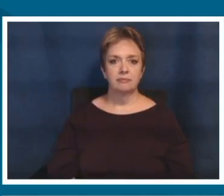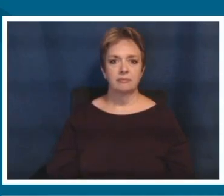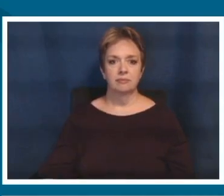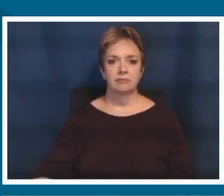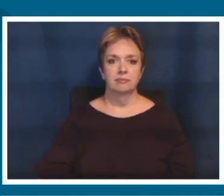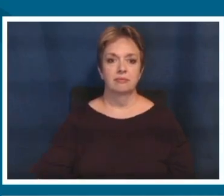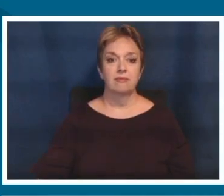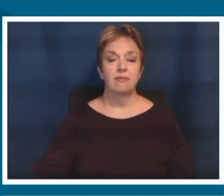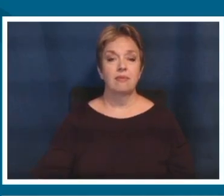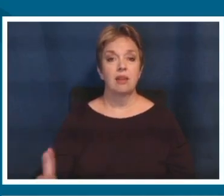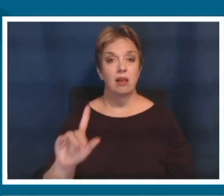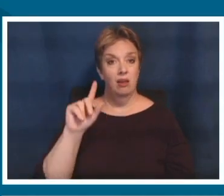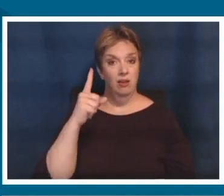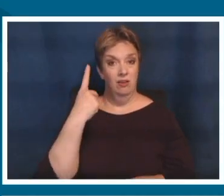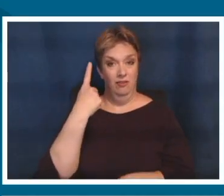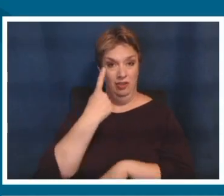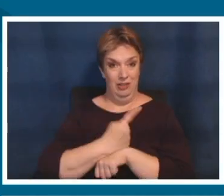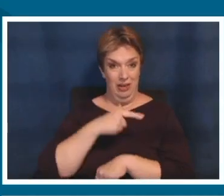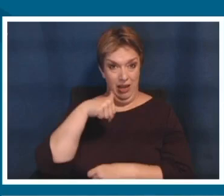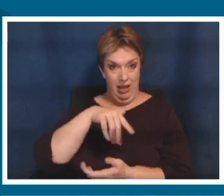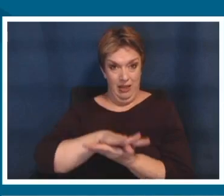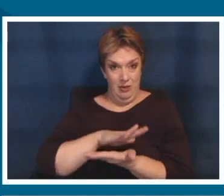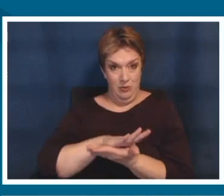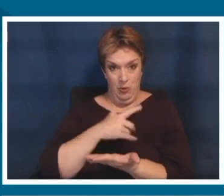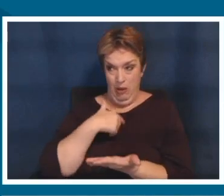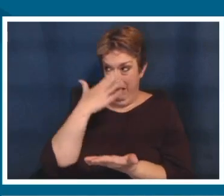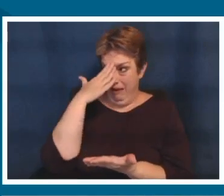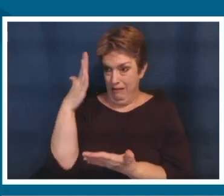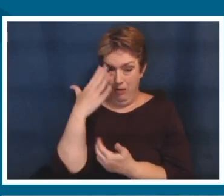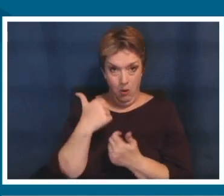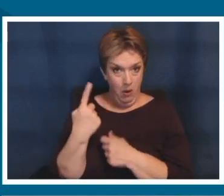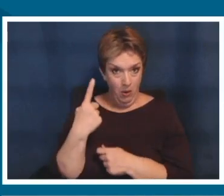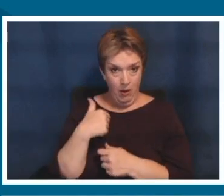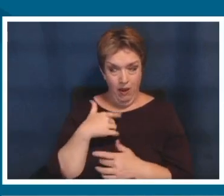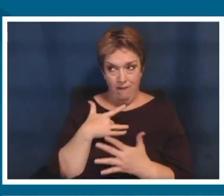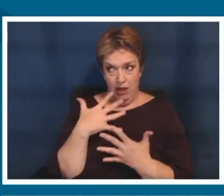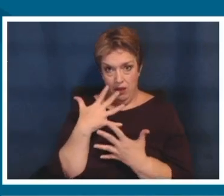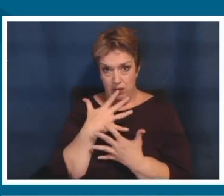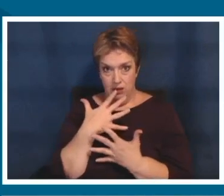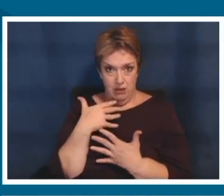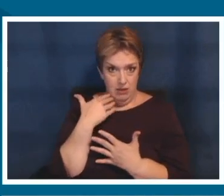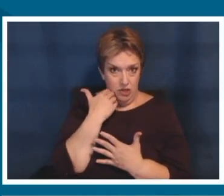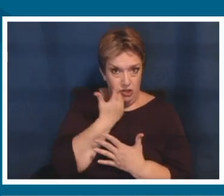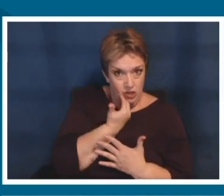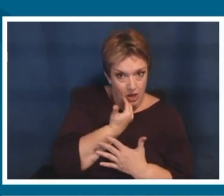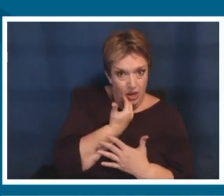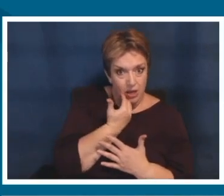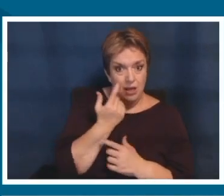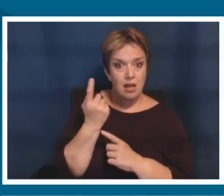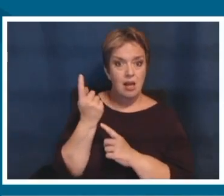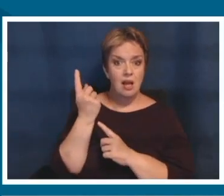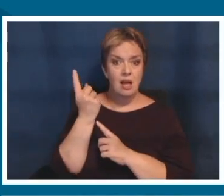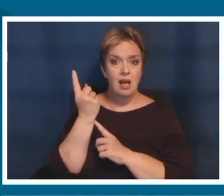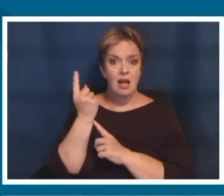didn't know anyone i felt shy and scared last year i was on video and it was